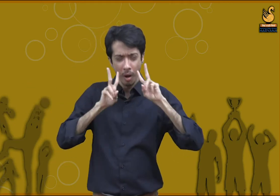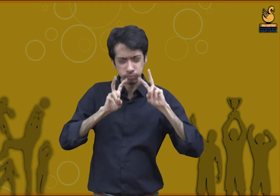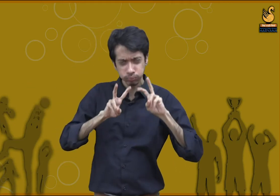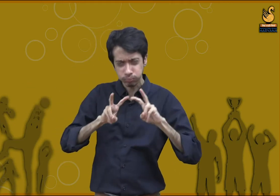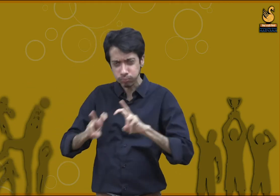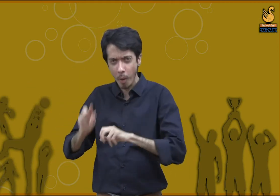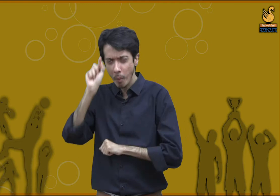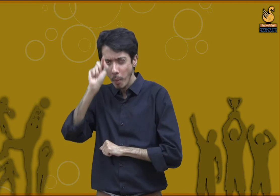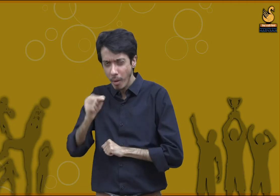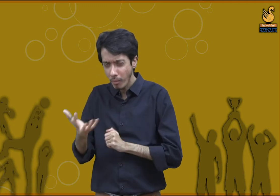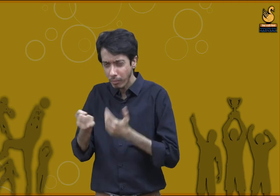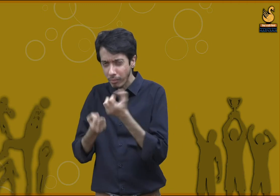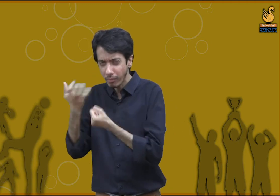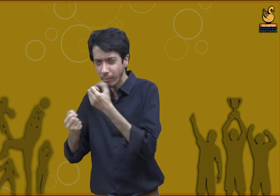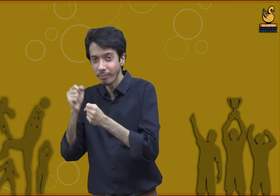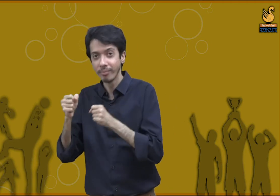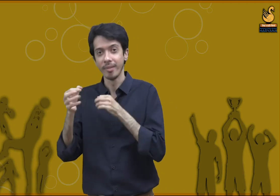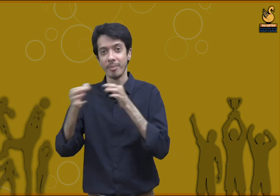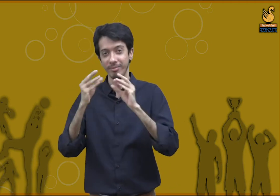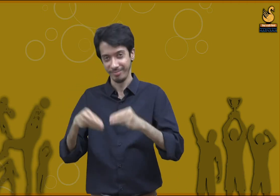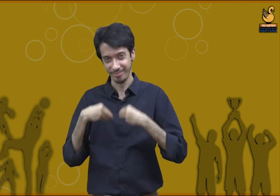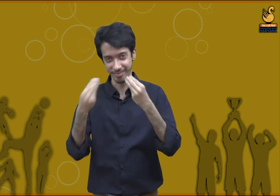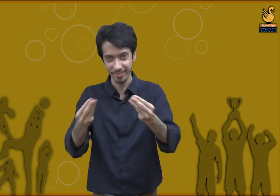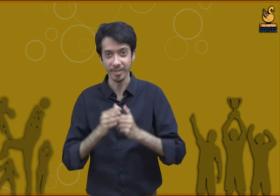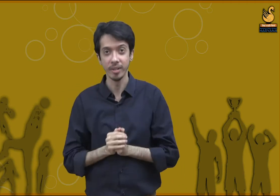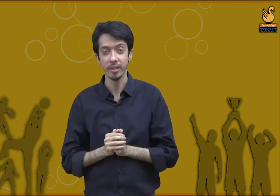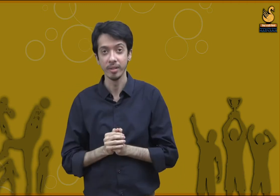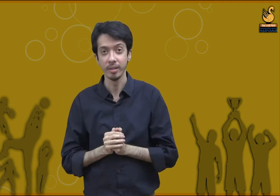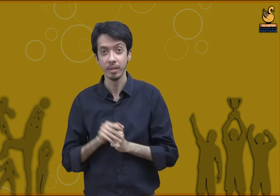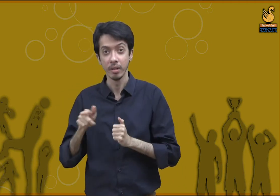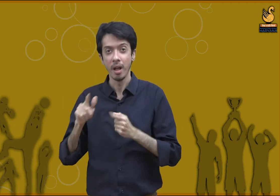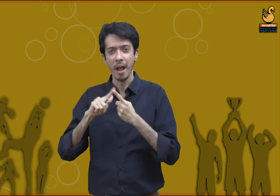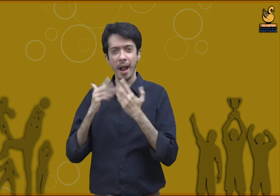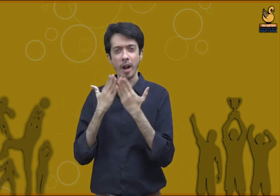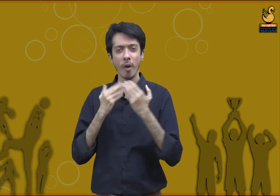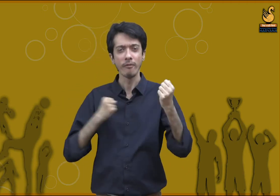it is concluded that there are some main objectives of physical education. Let me tell you about this.